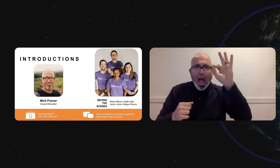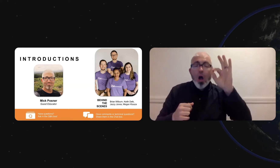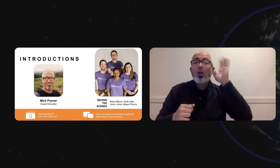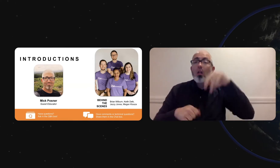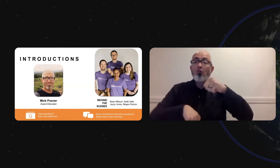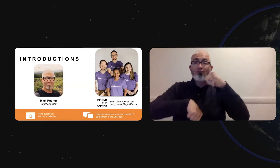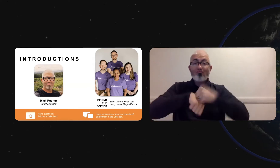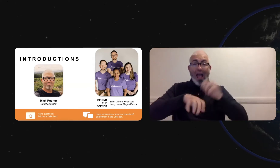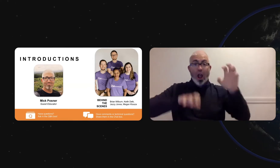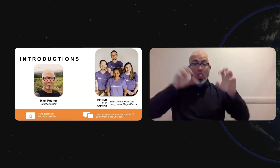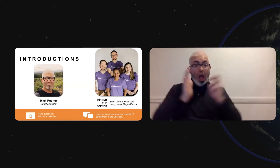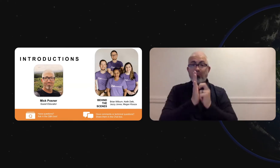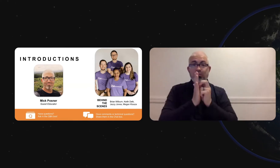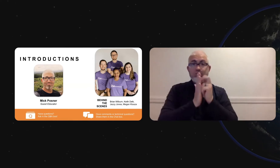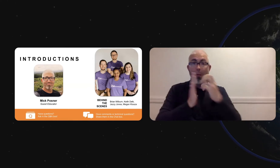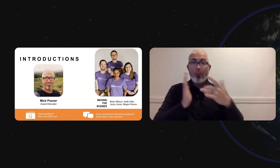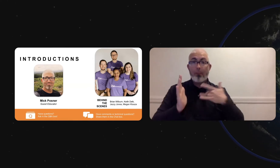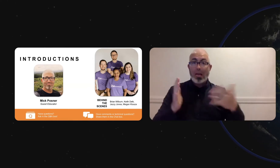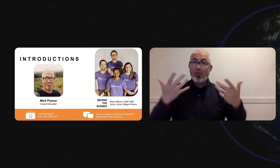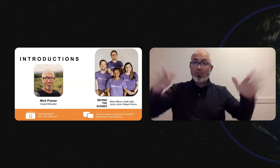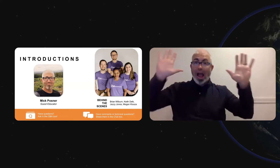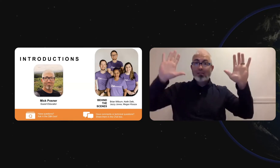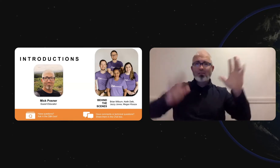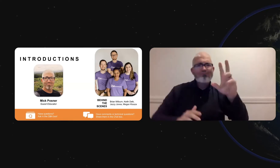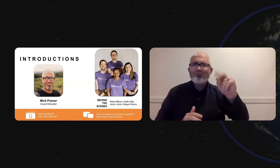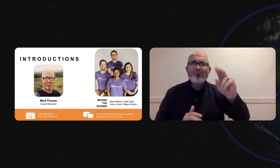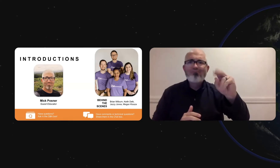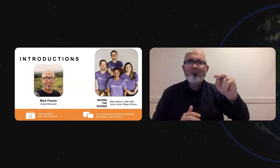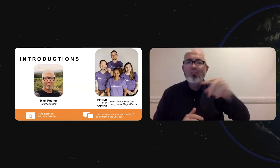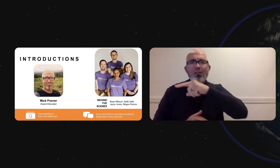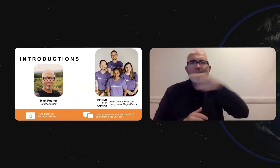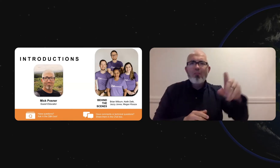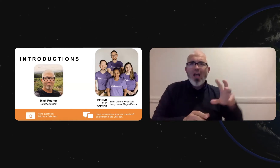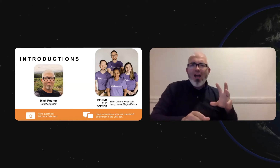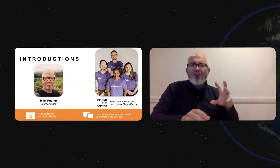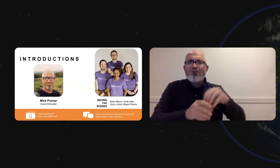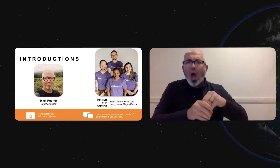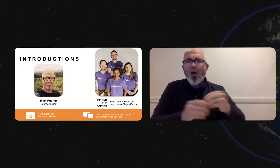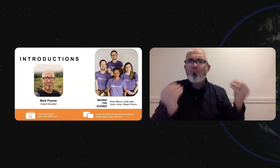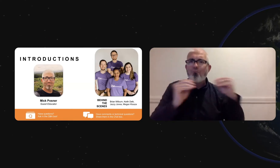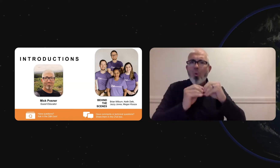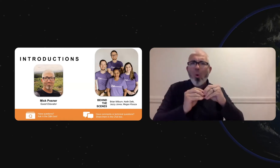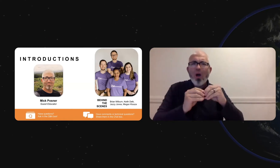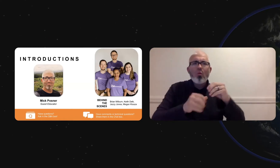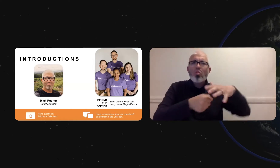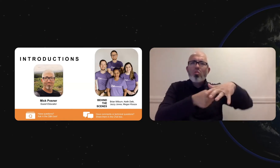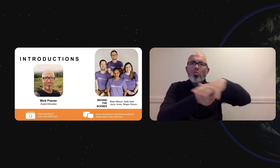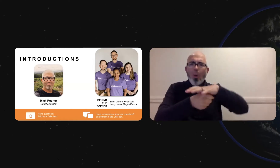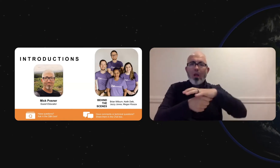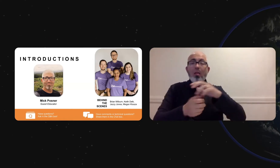Then, I discovered it didn't end at rock climbing.